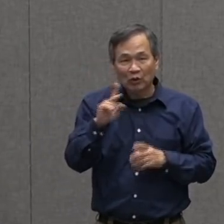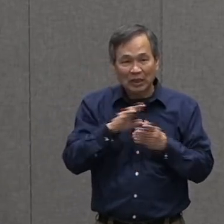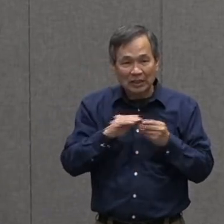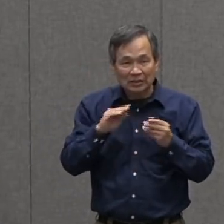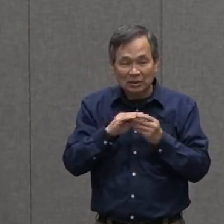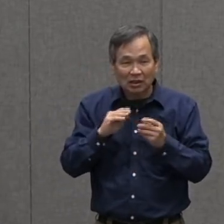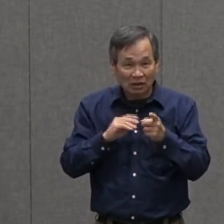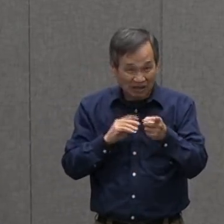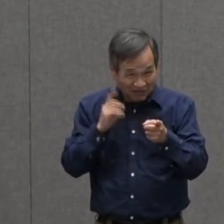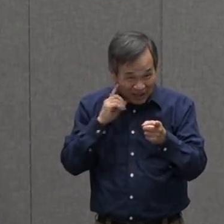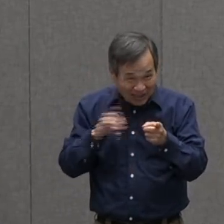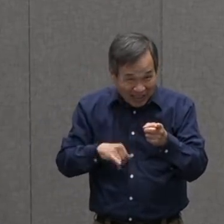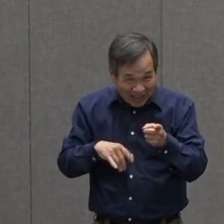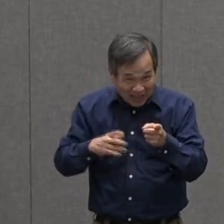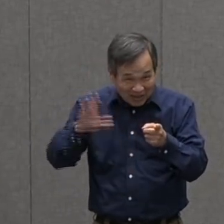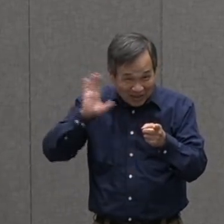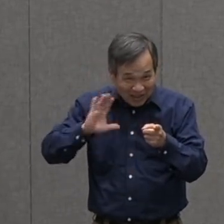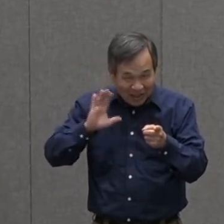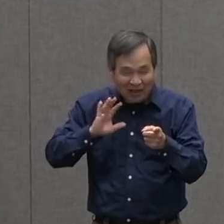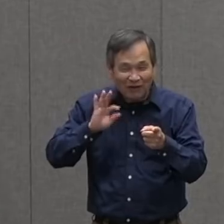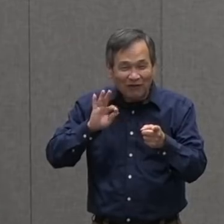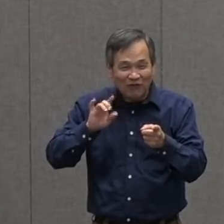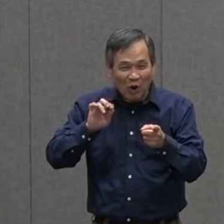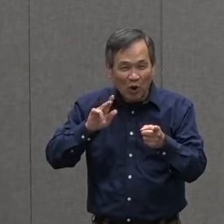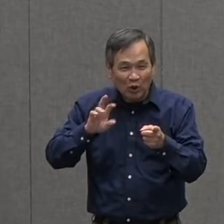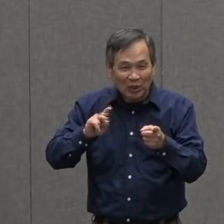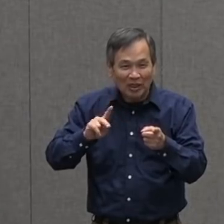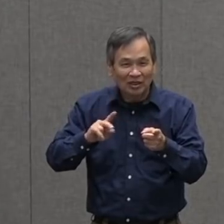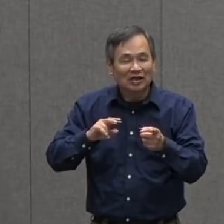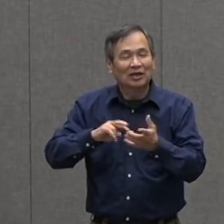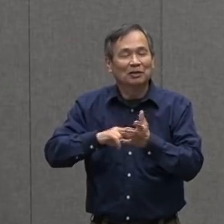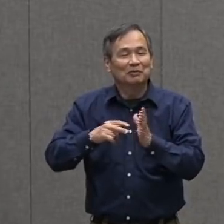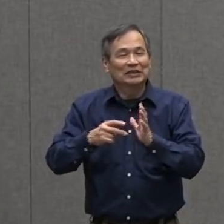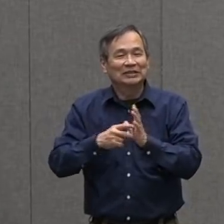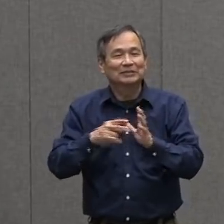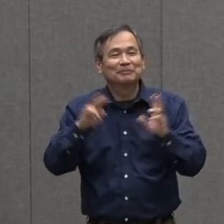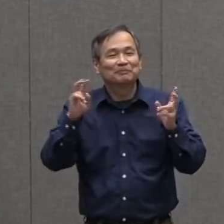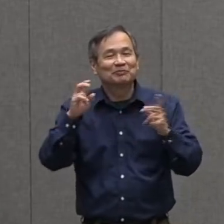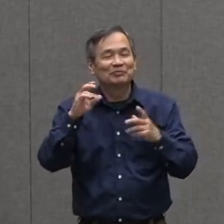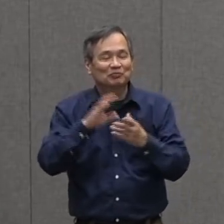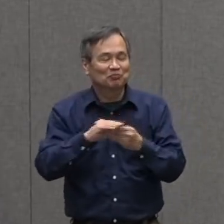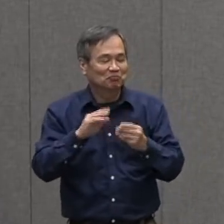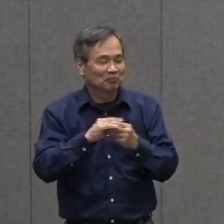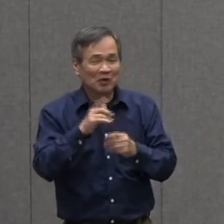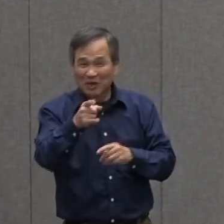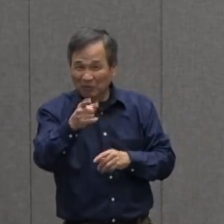I love folk tales. Let's talk a little bit about that word. Maybe you've read some folk tales at school,